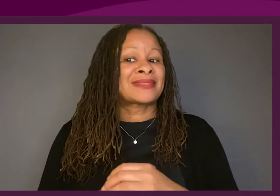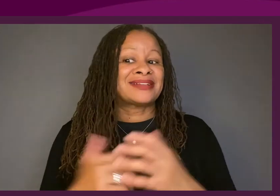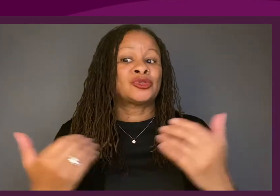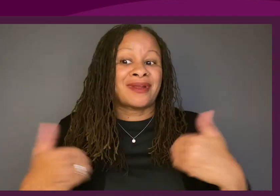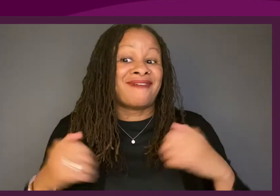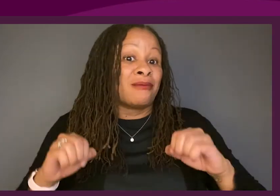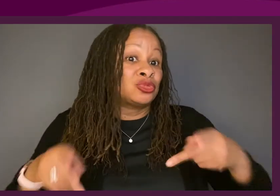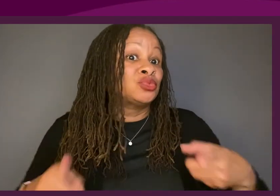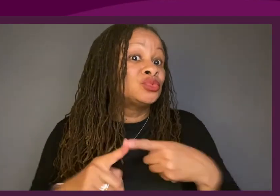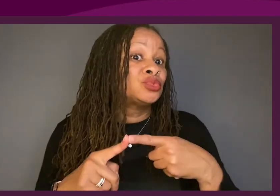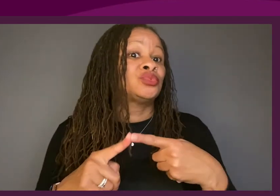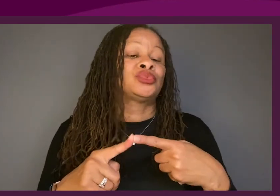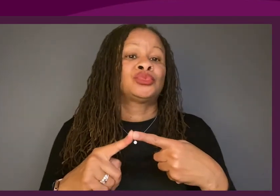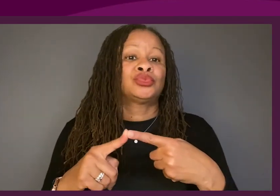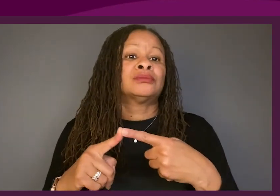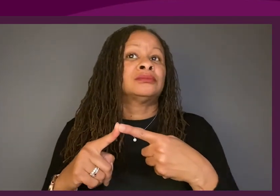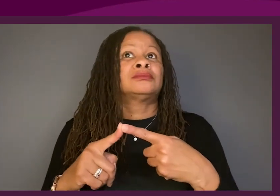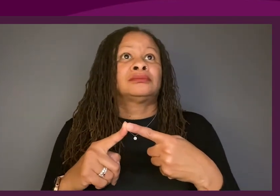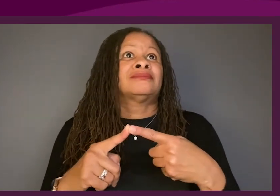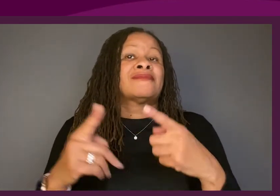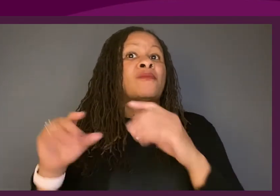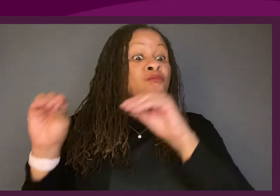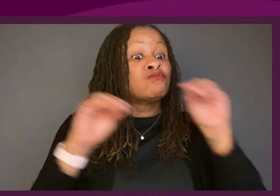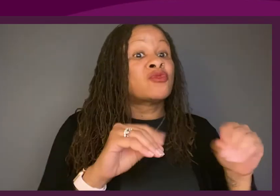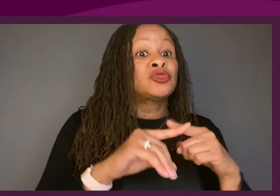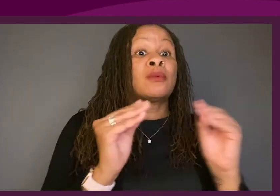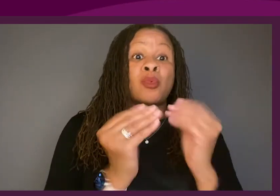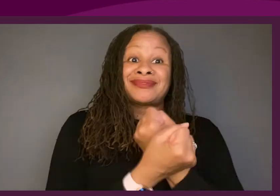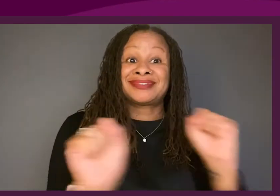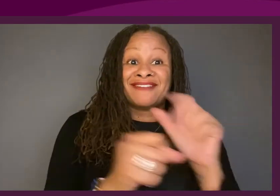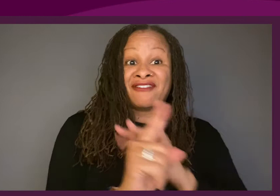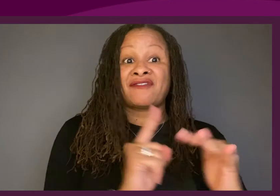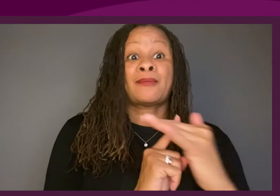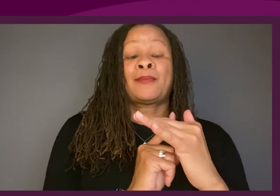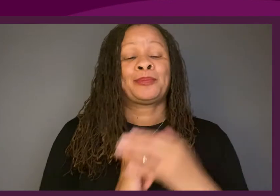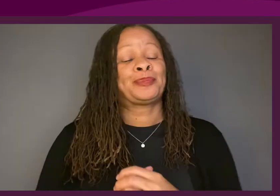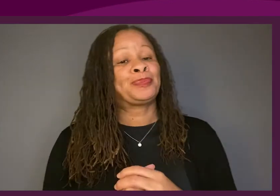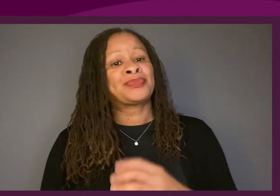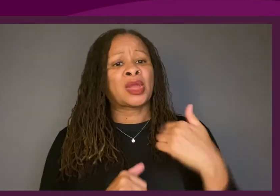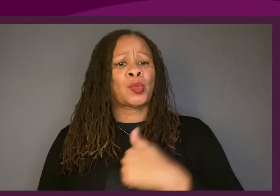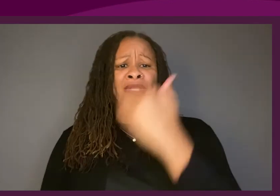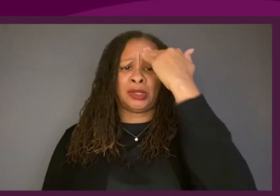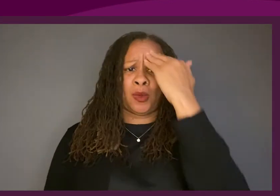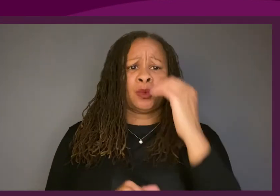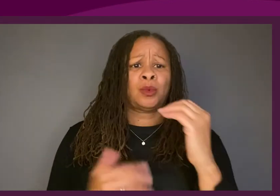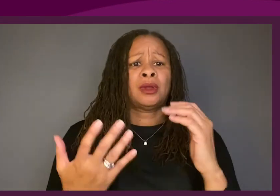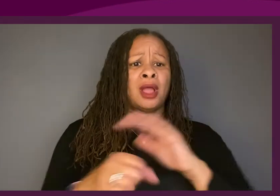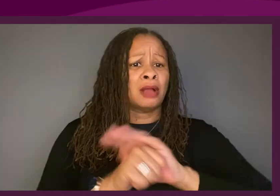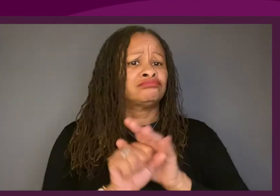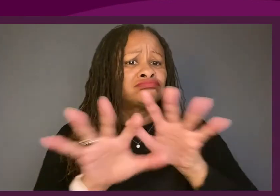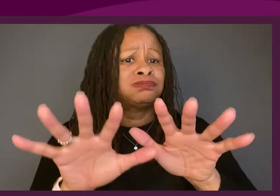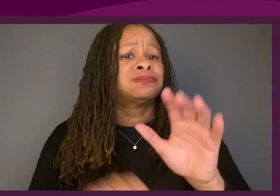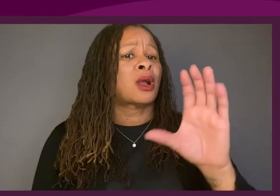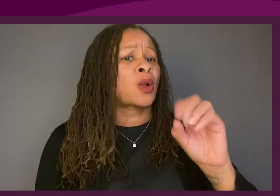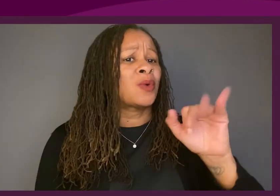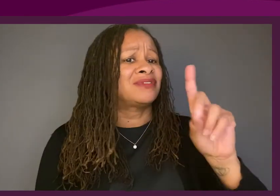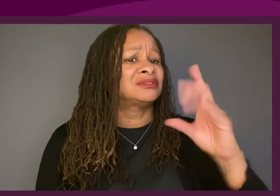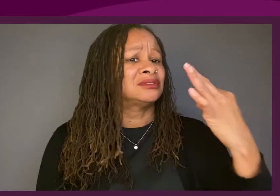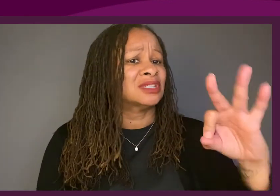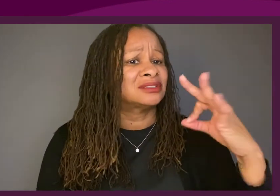We all know that COVID-19 has been an absolutely horrific pandemic.